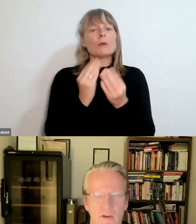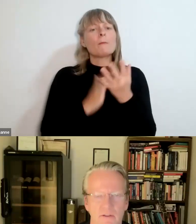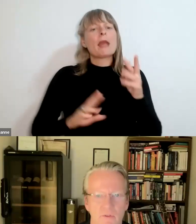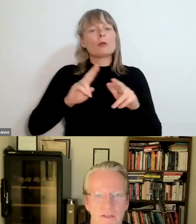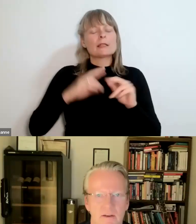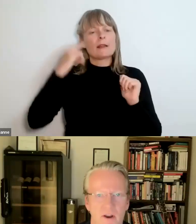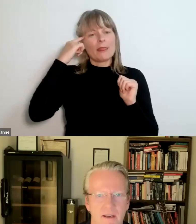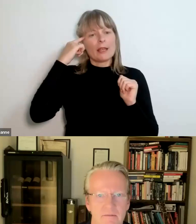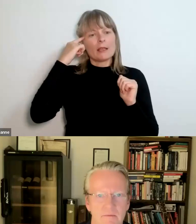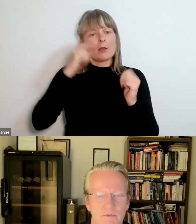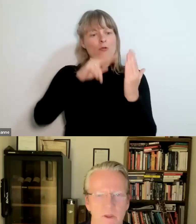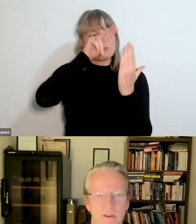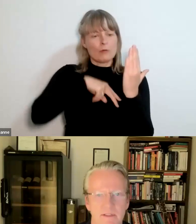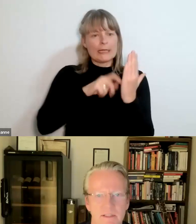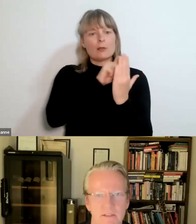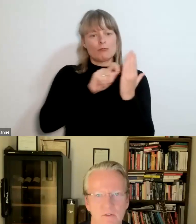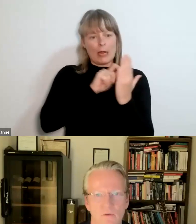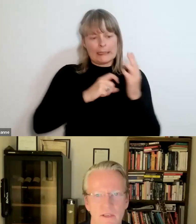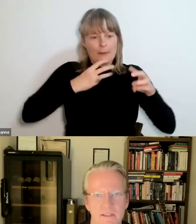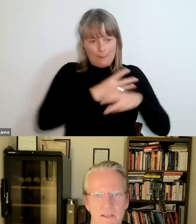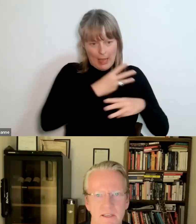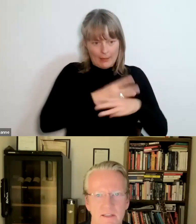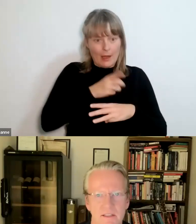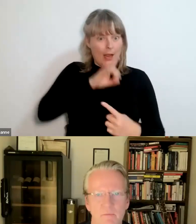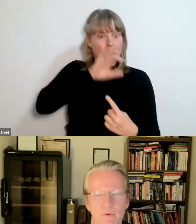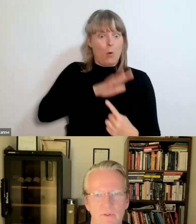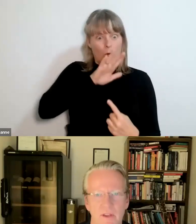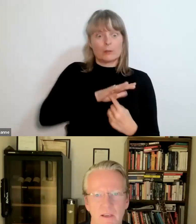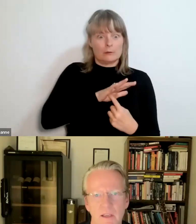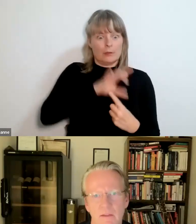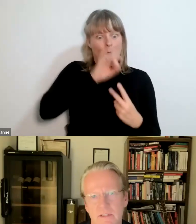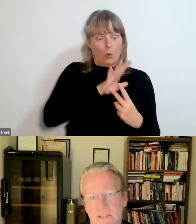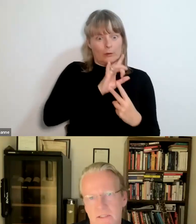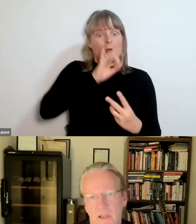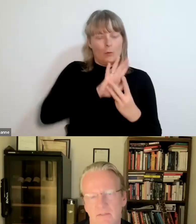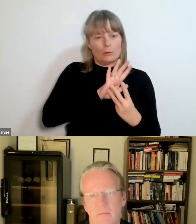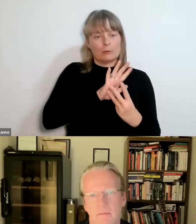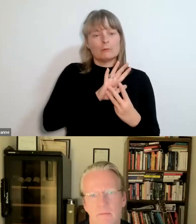is out there talking much more than me, so Pasi, over to you. >>, I fully agree with